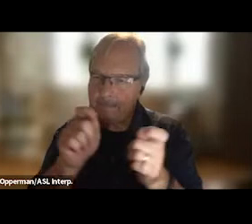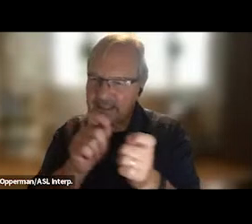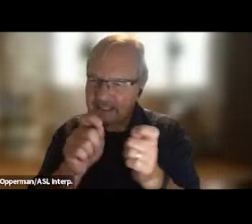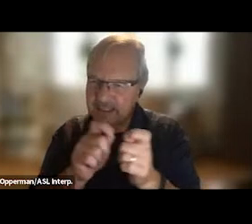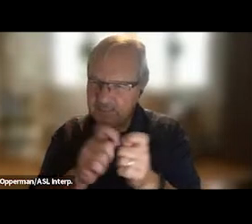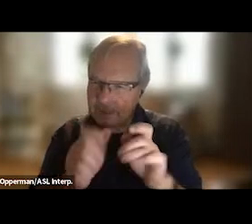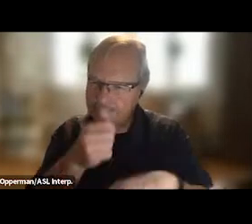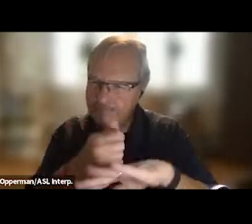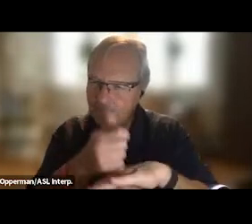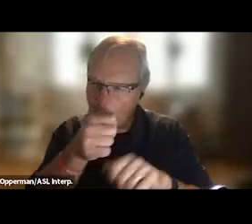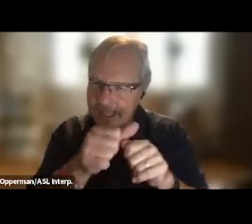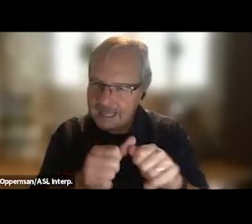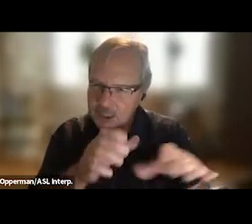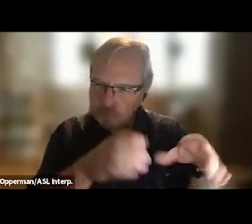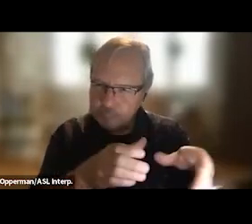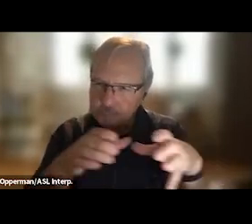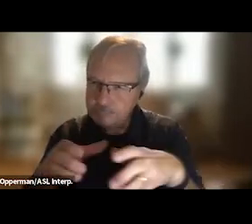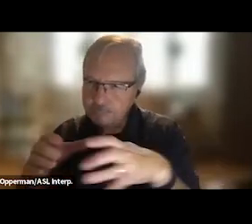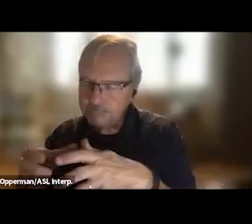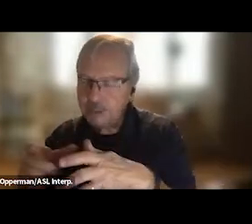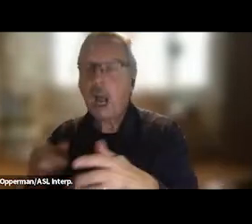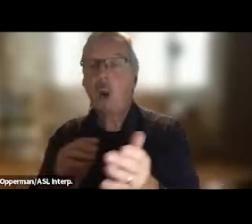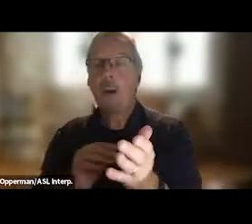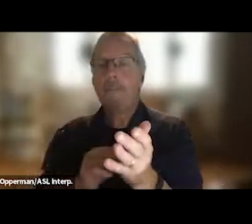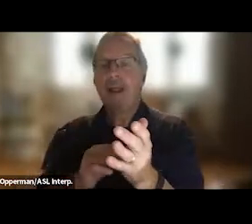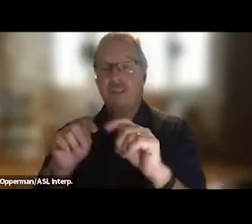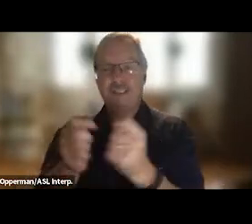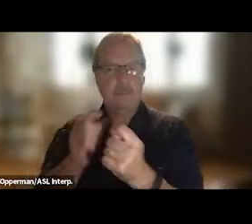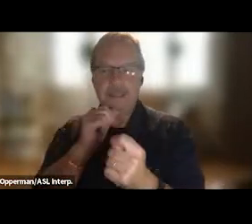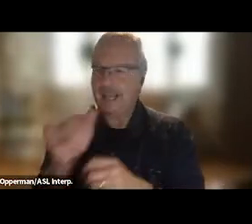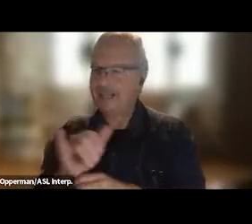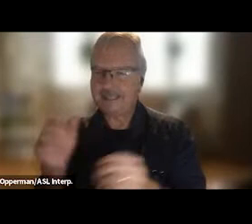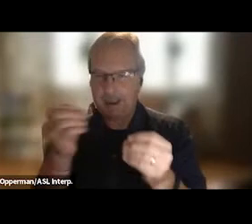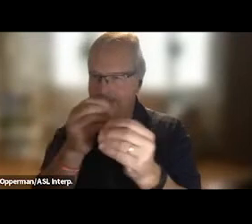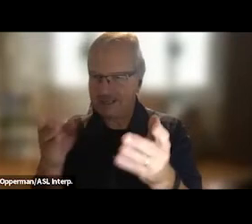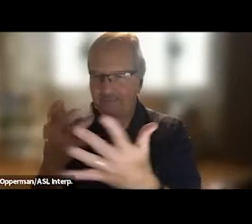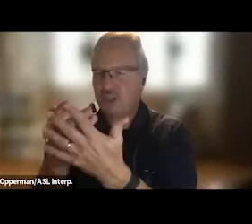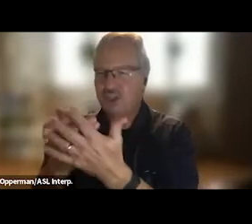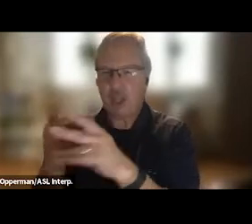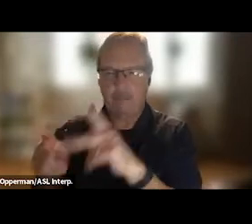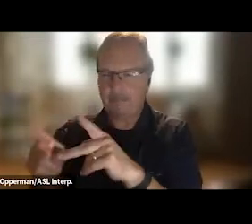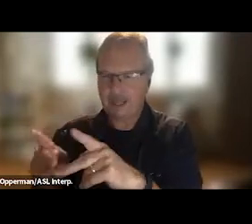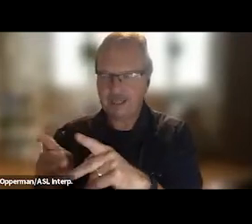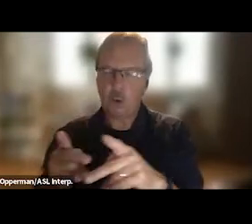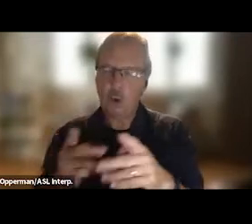We recognize that the message for our medical team is not the same message for our jail population and our corrections officer.